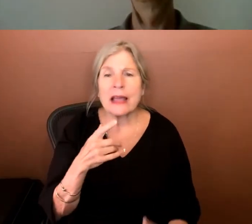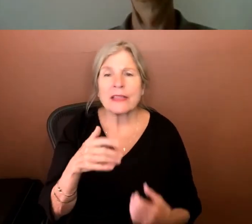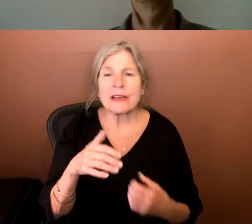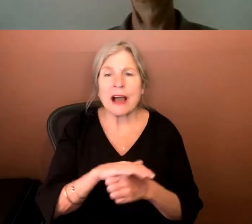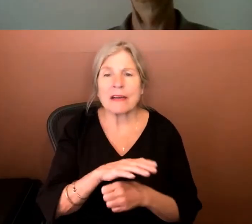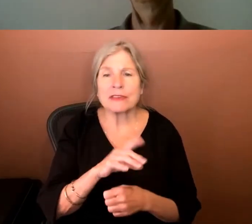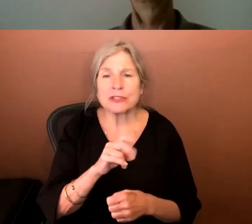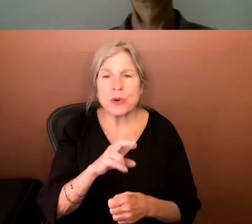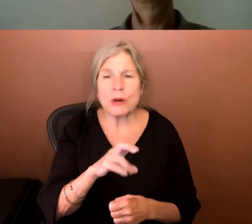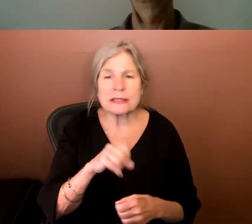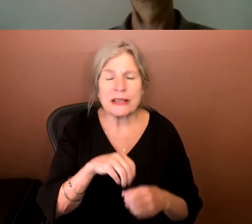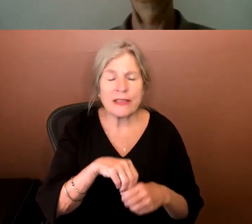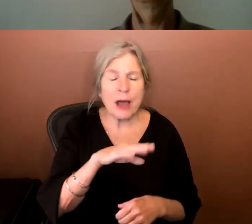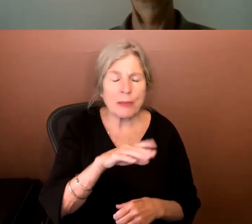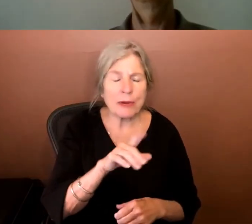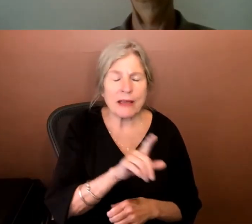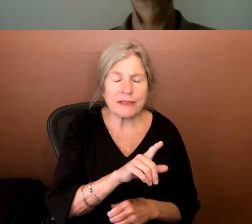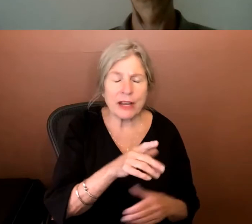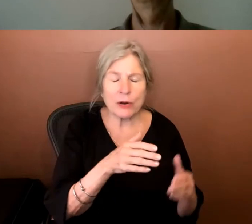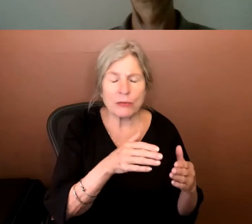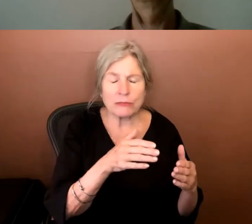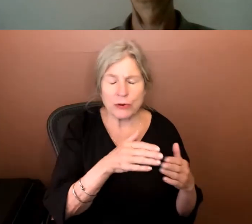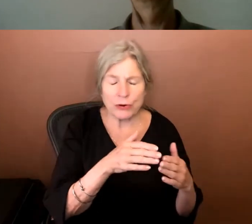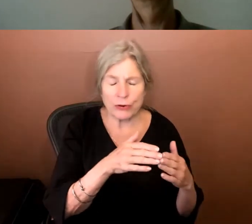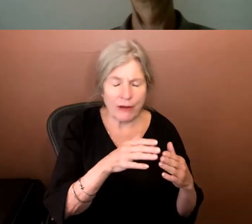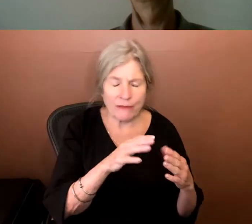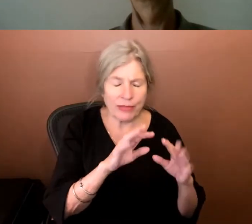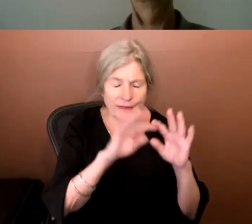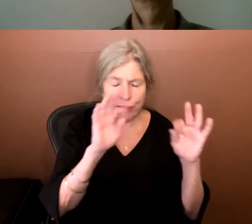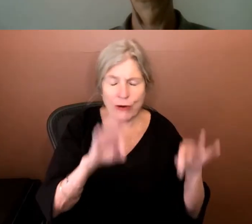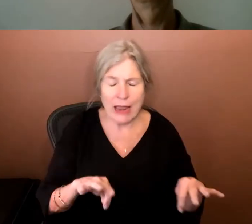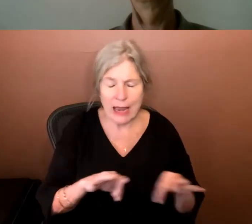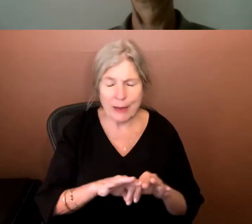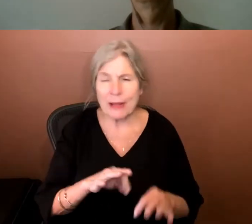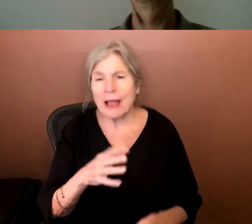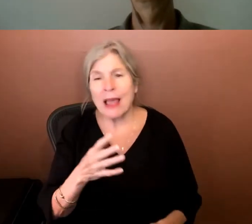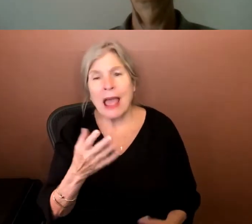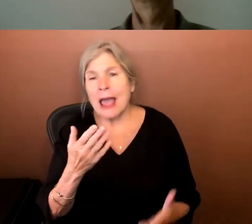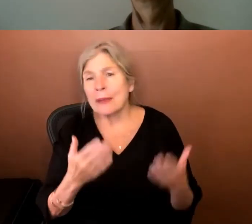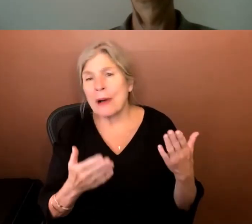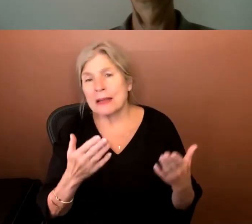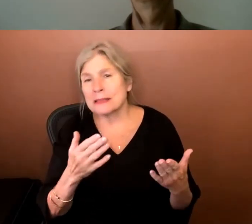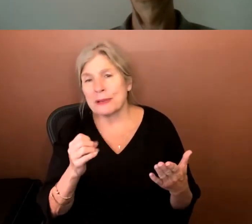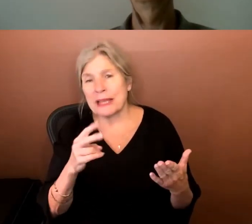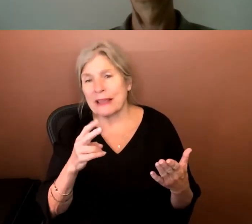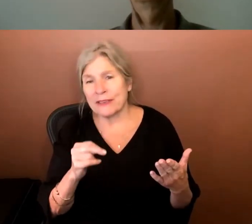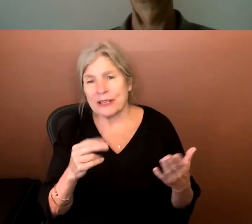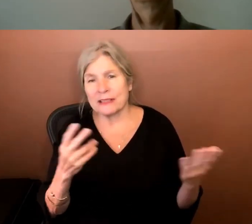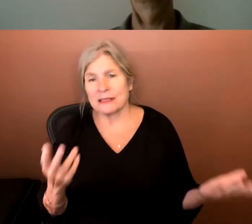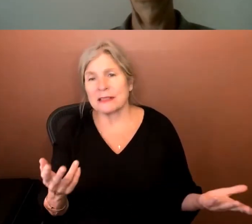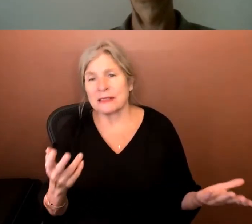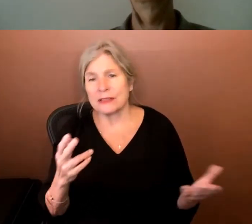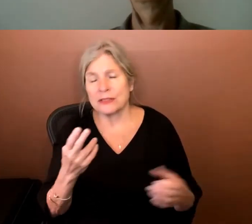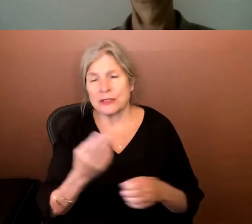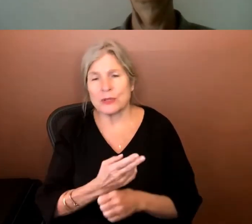left corner of the frame. And possibly even, you know, to use this format as